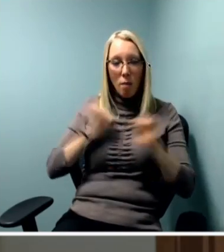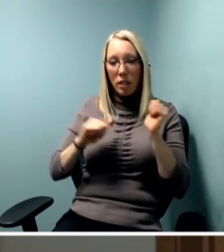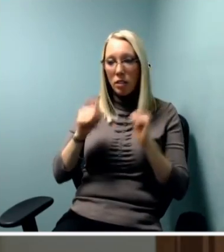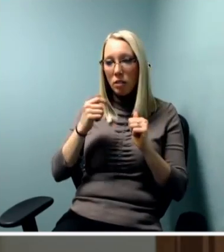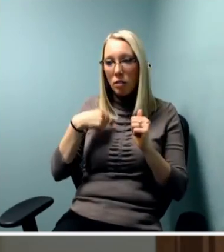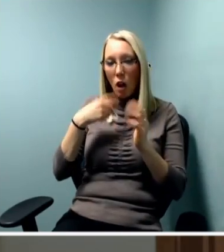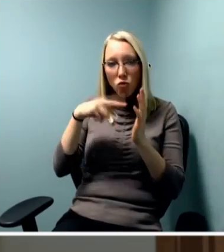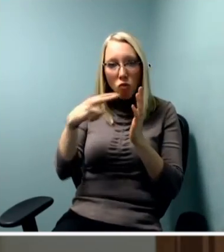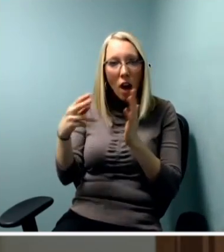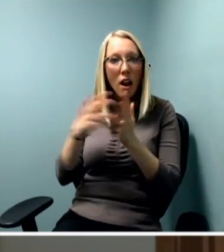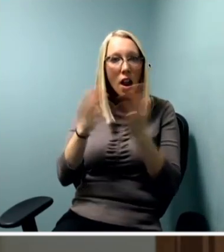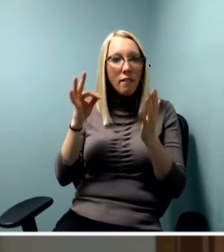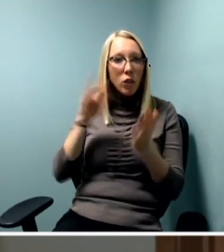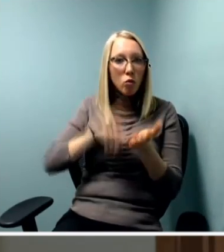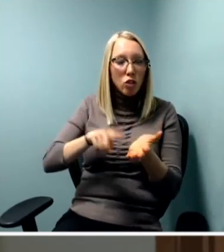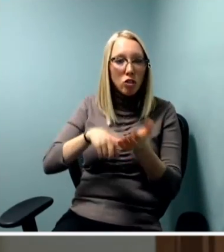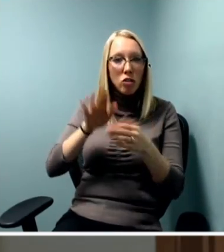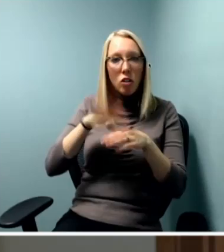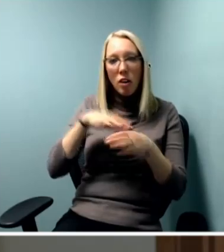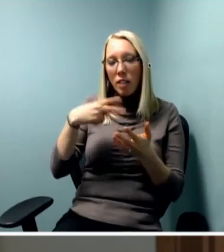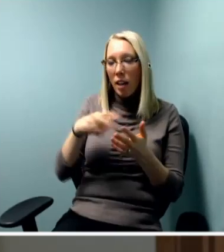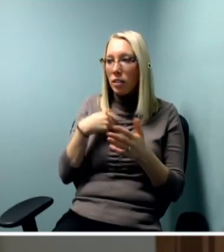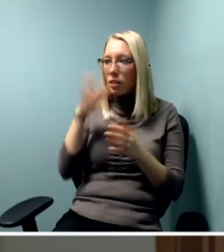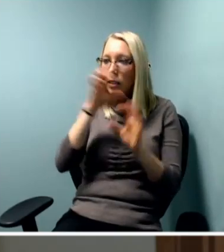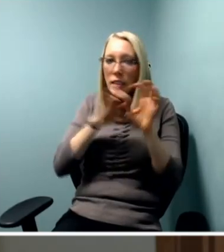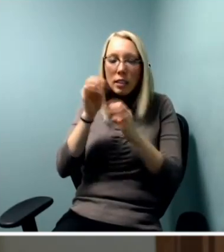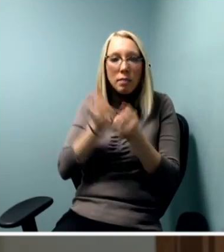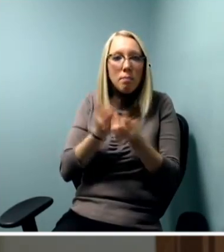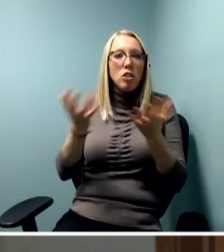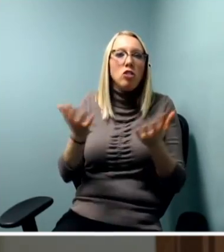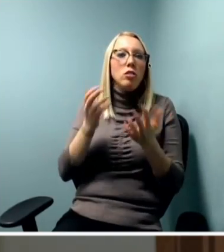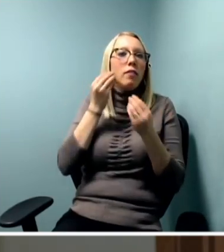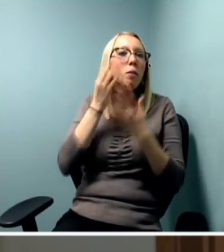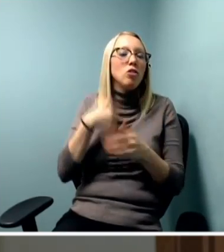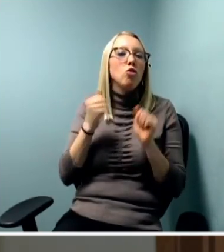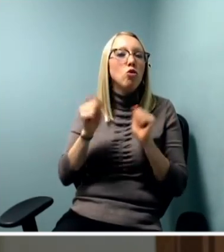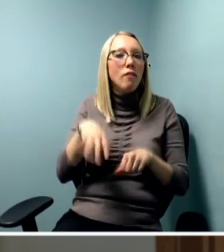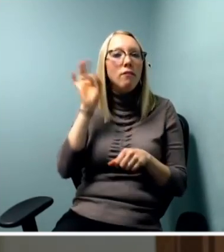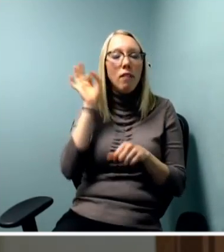I searched out everything I could, which, you know, 30 years ago, we didn't have the internet.